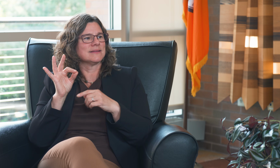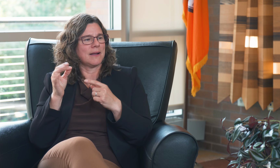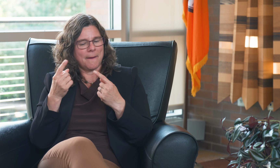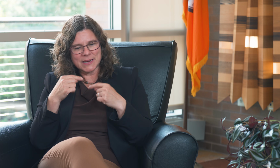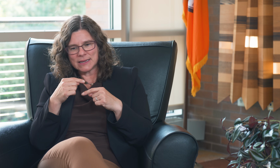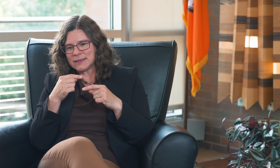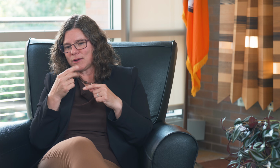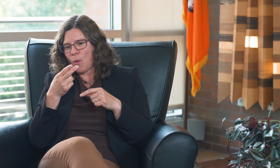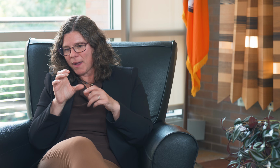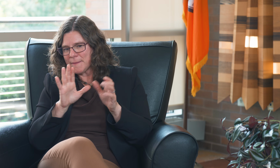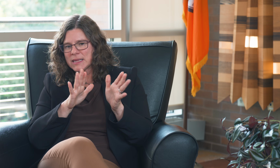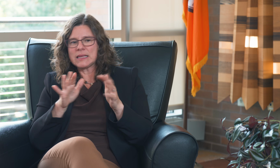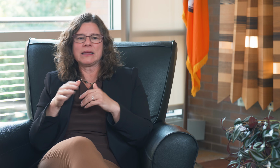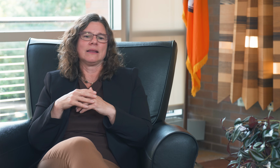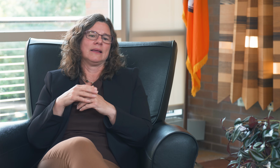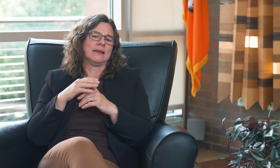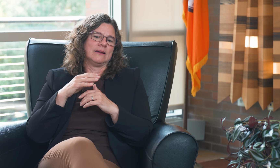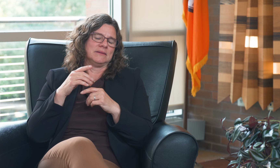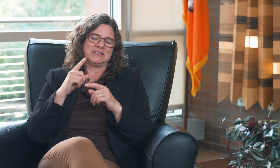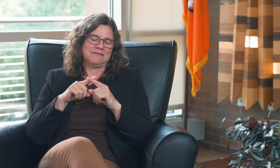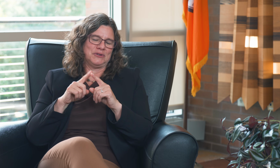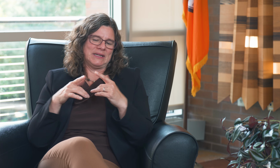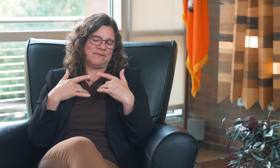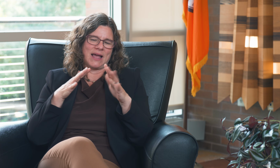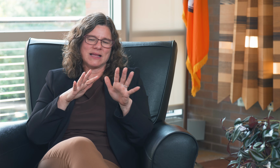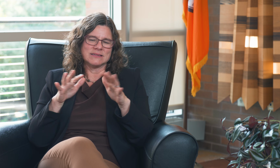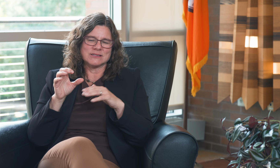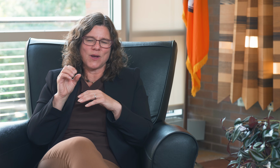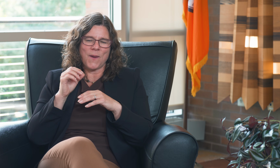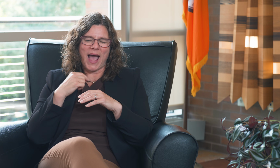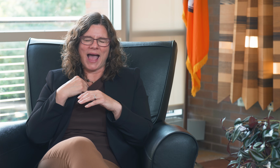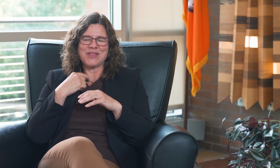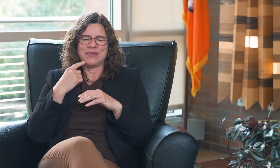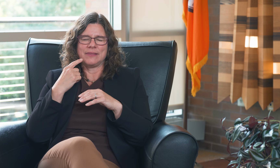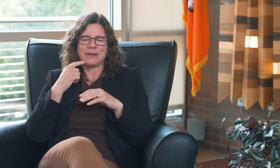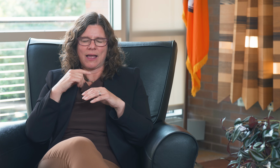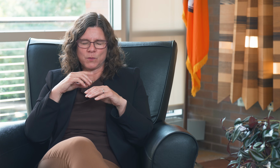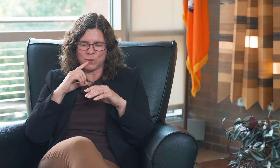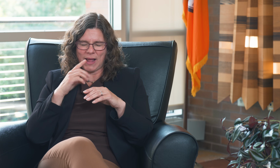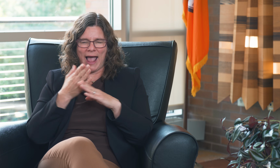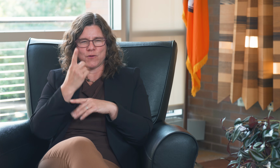I know we'll have Brick City Homecoming coming up and other events too.